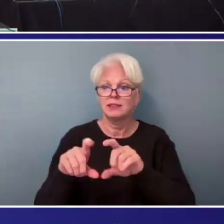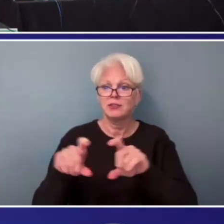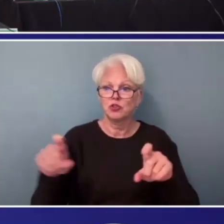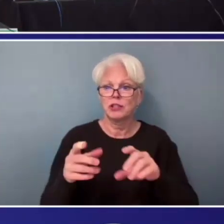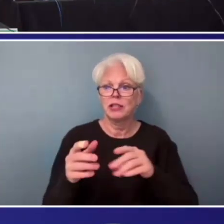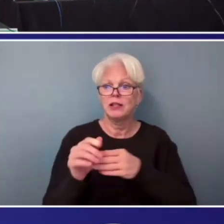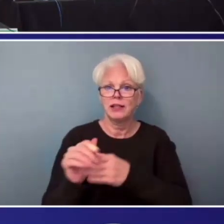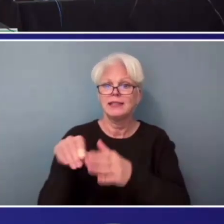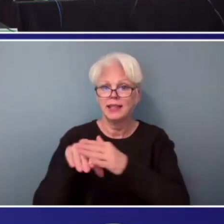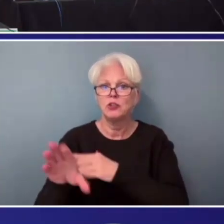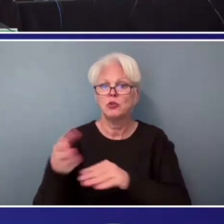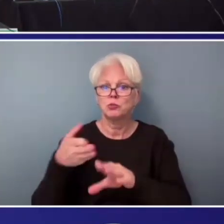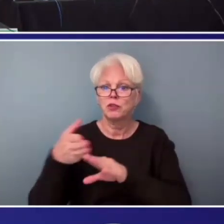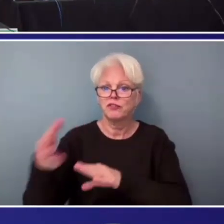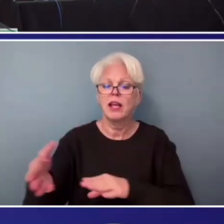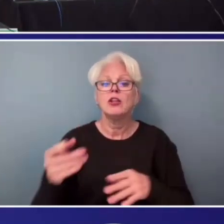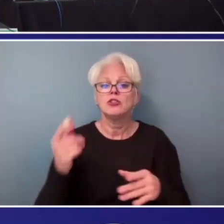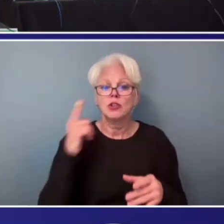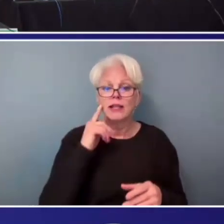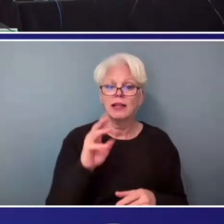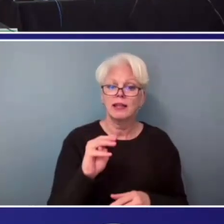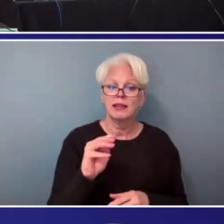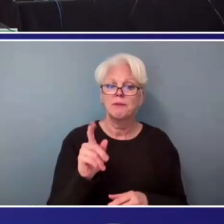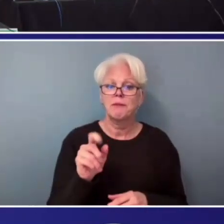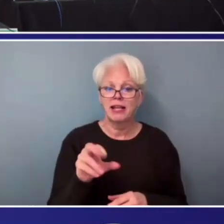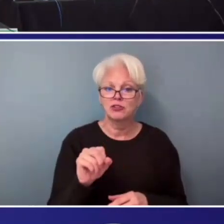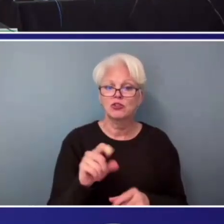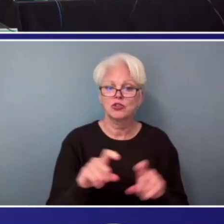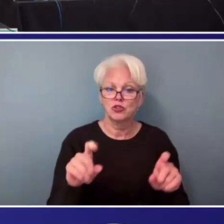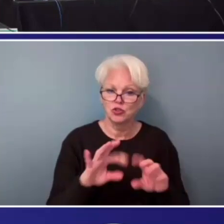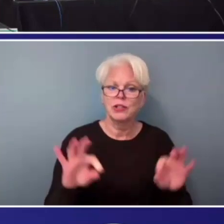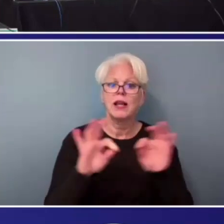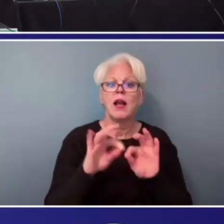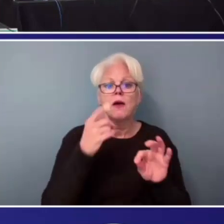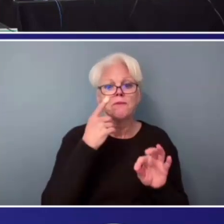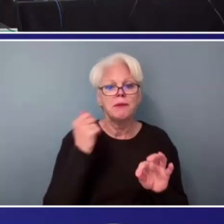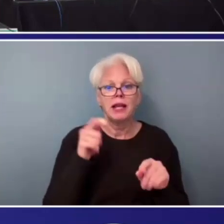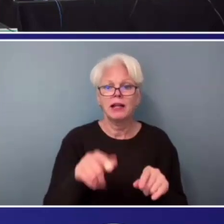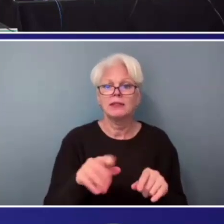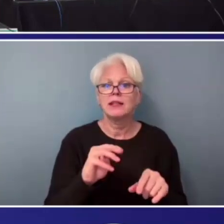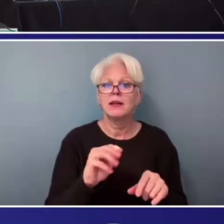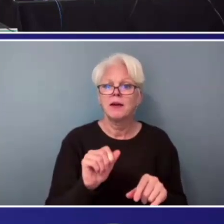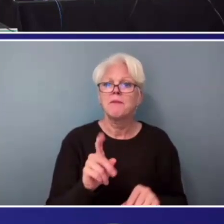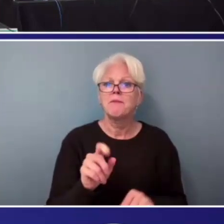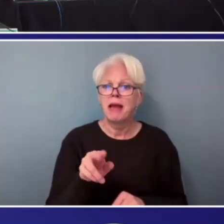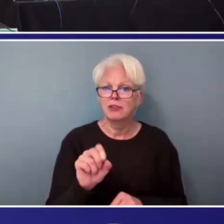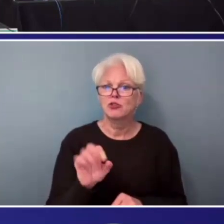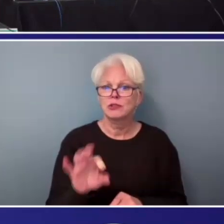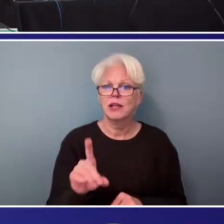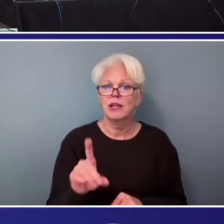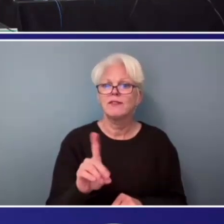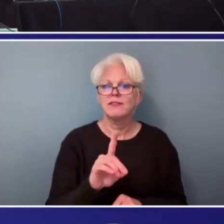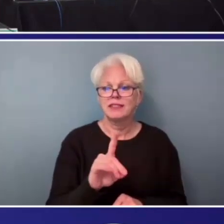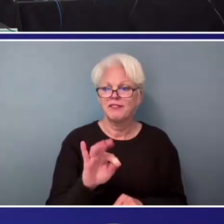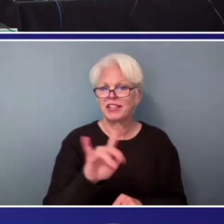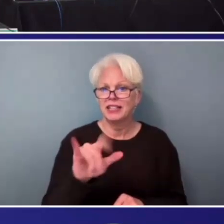salient there because this is -- a doctor or a master's of divinity is different than a doctorate in theology. Right? That's a degree that's typically